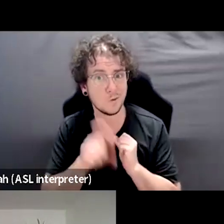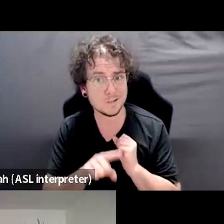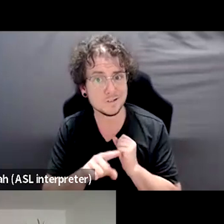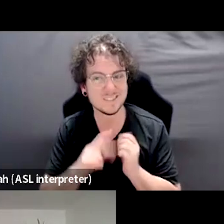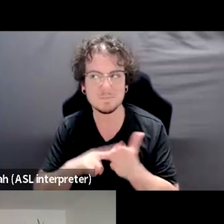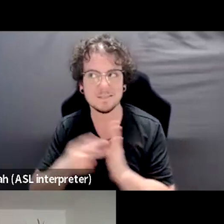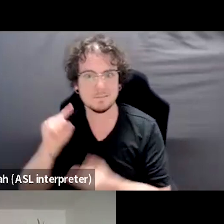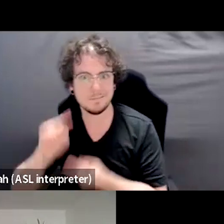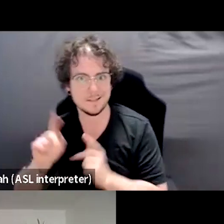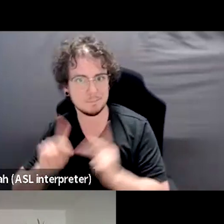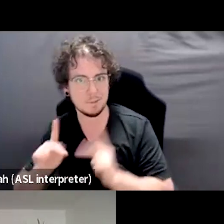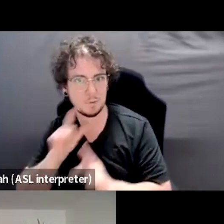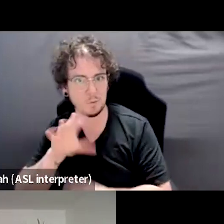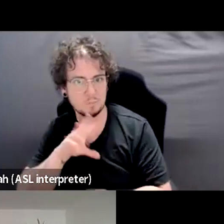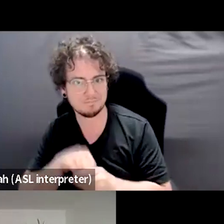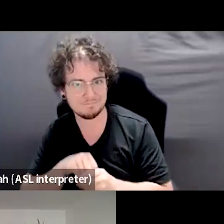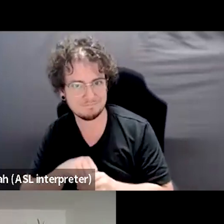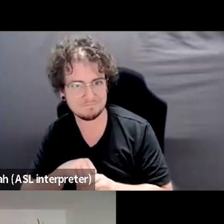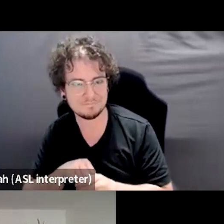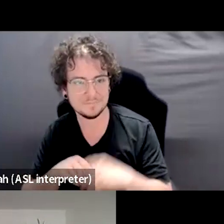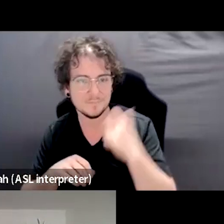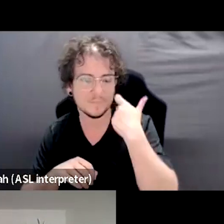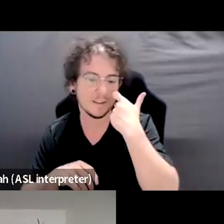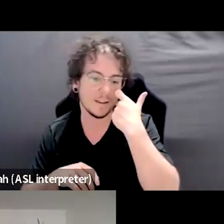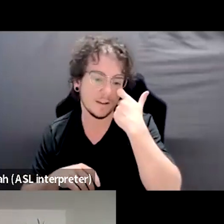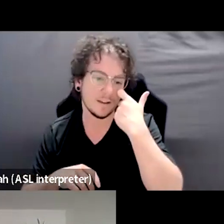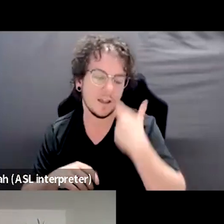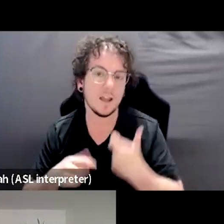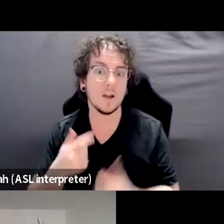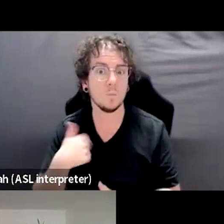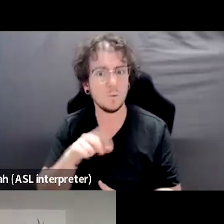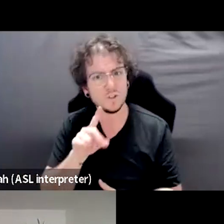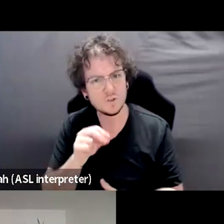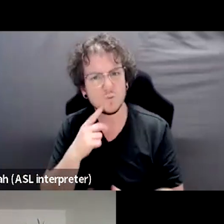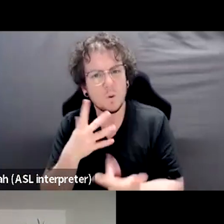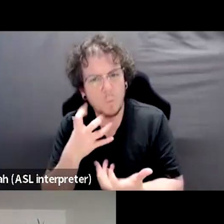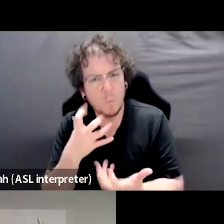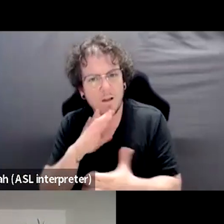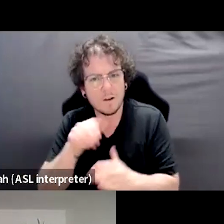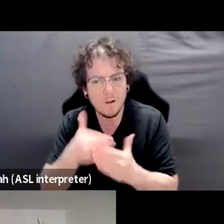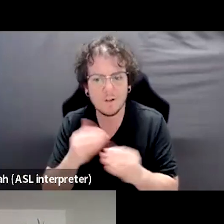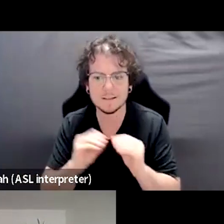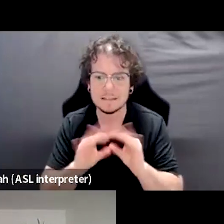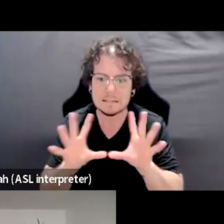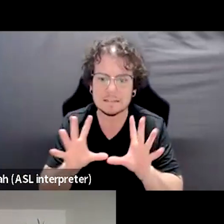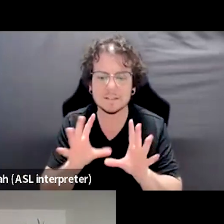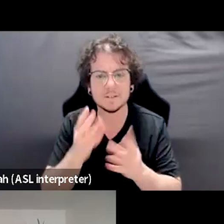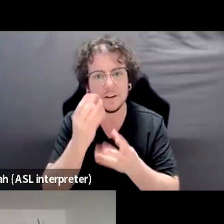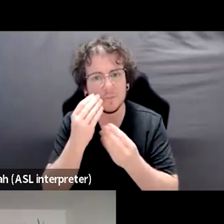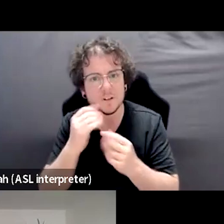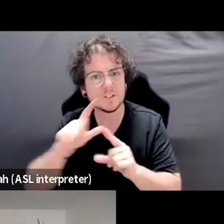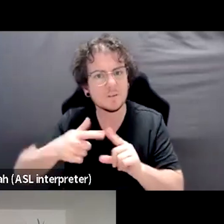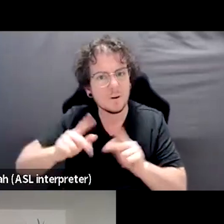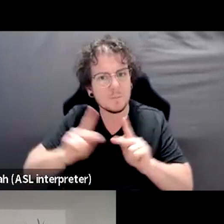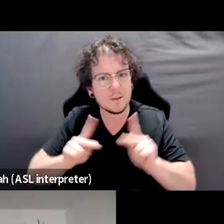out. And we really did want all this demographic information to disaggregate it against the salary